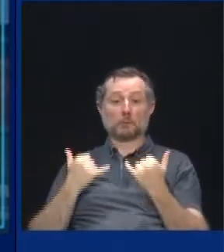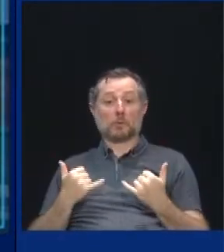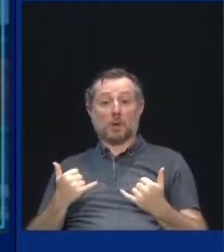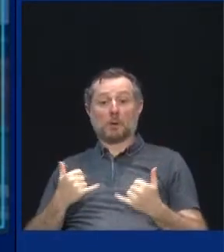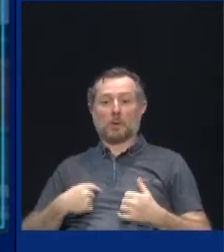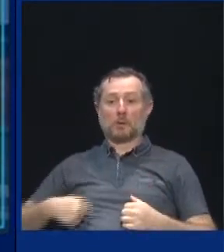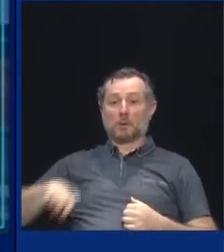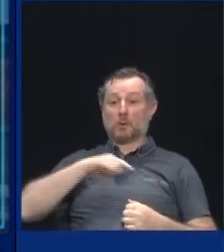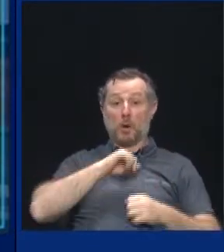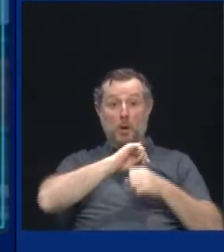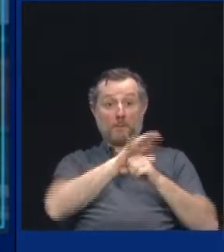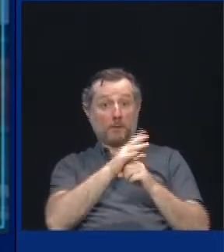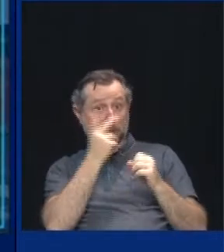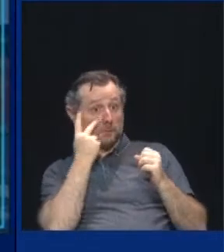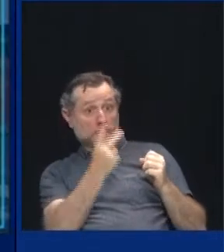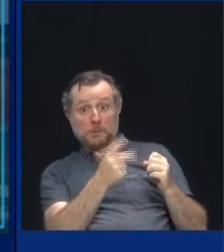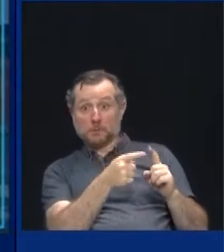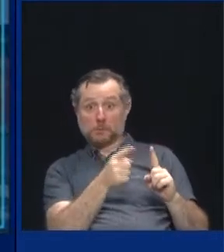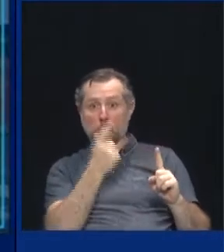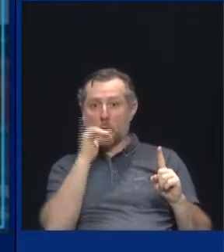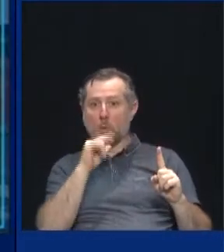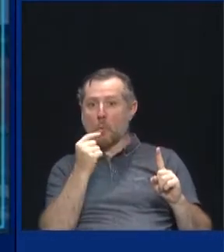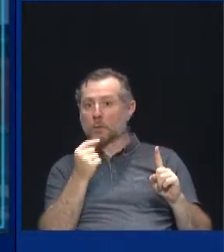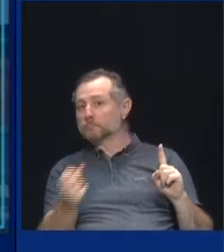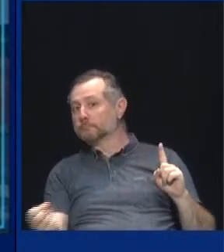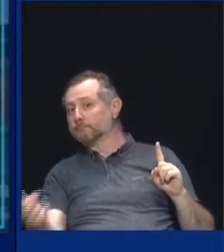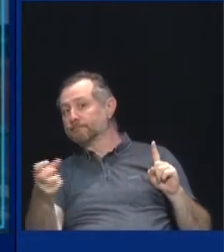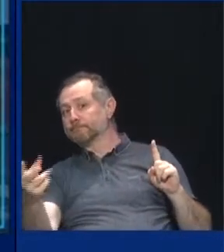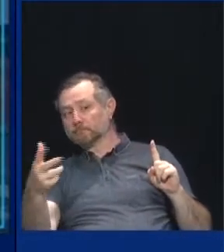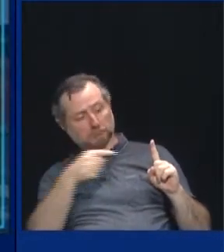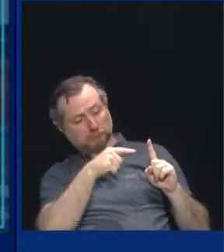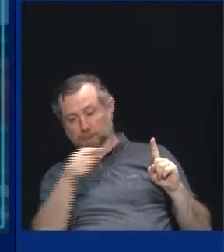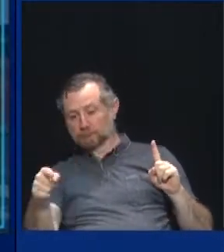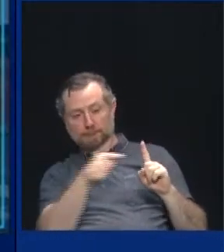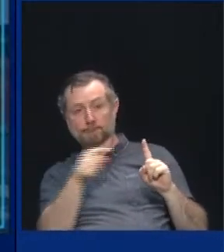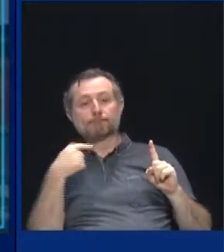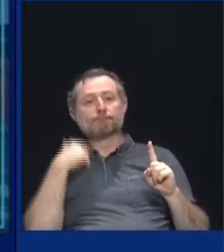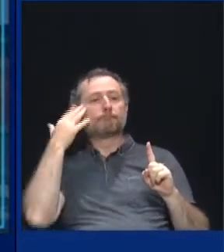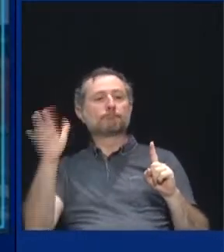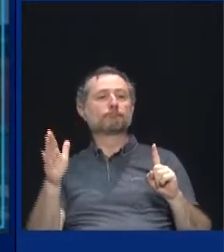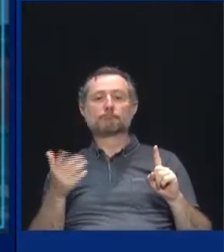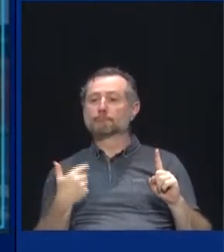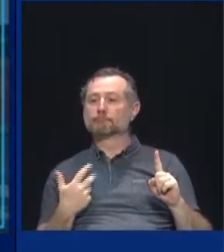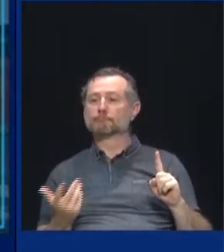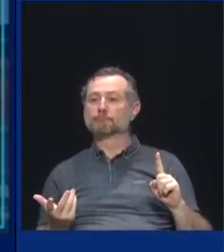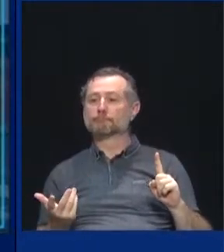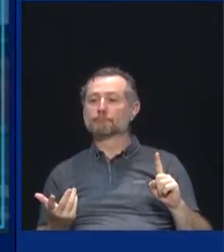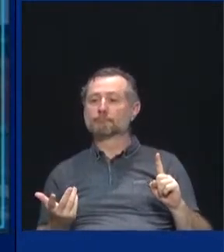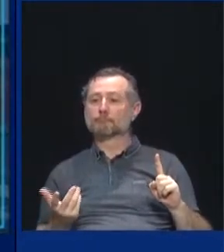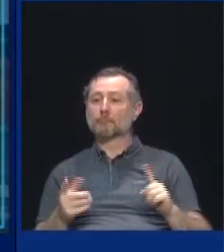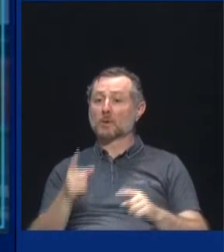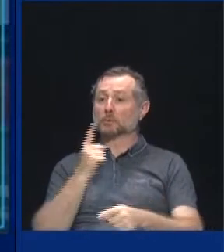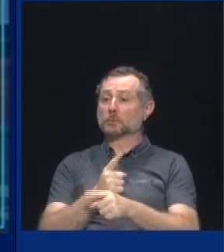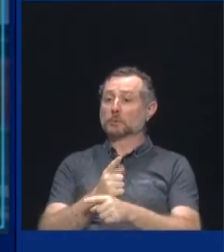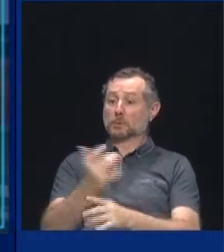NOBODY CAN TELL YOU TODAY WHAT IT MEANS TO HAVE COVID TWO